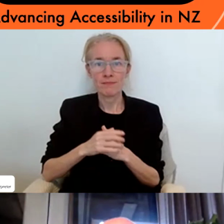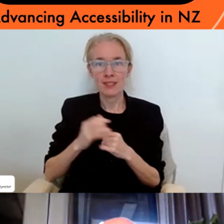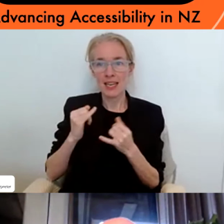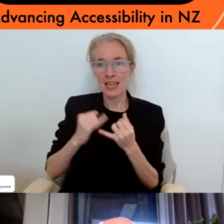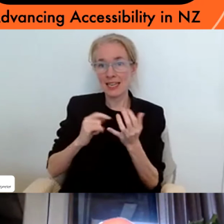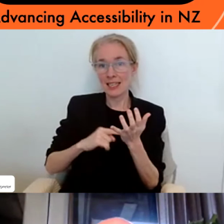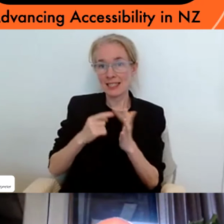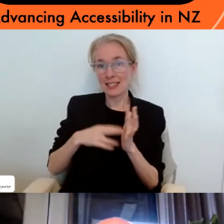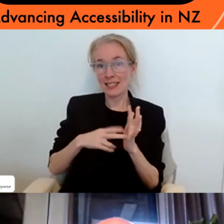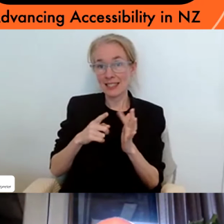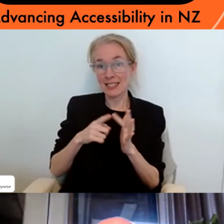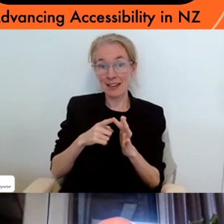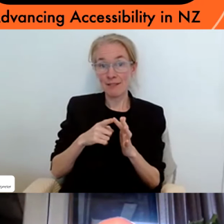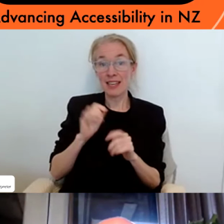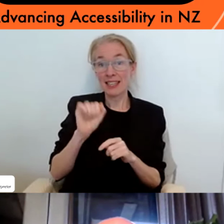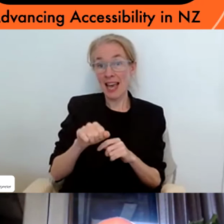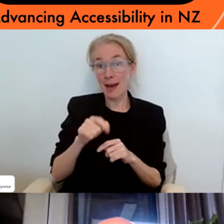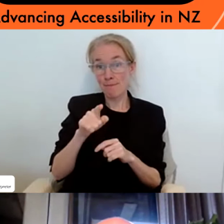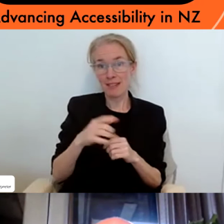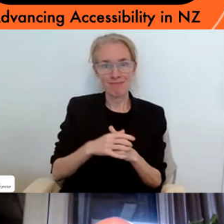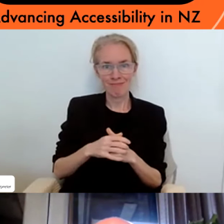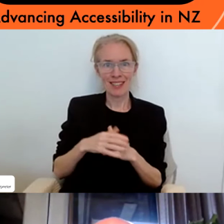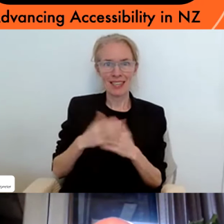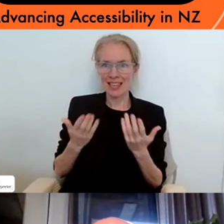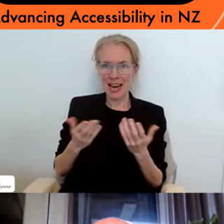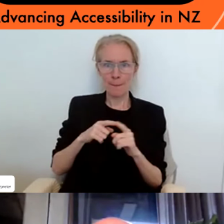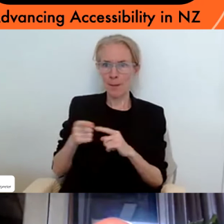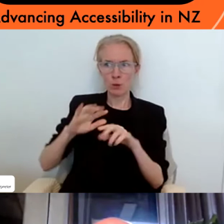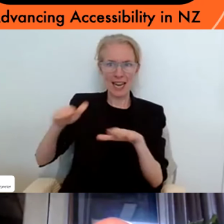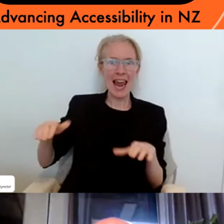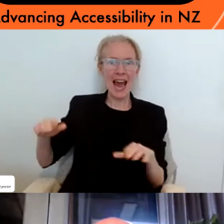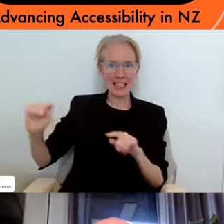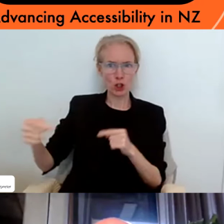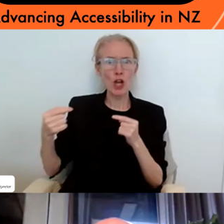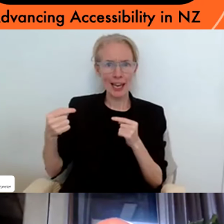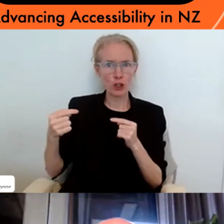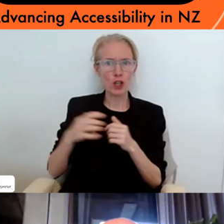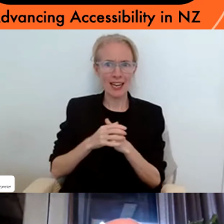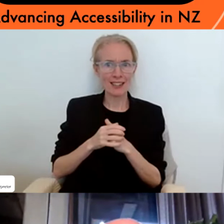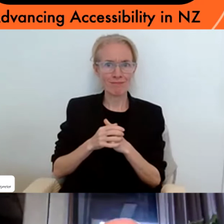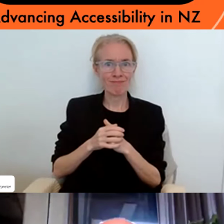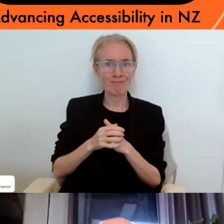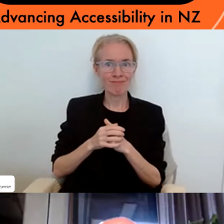said, geotechnical doesn't come into it. Yeah, we are seeing more